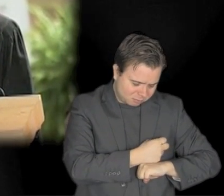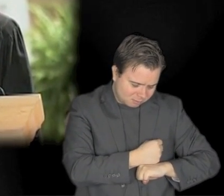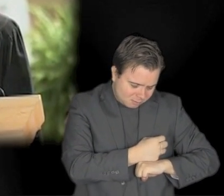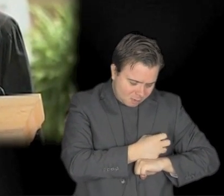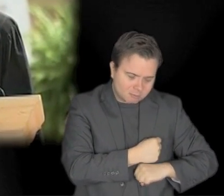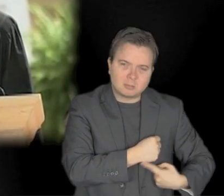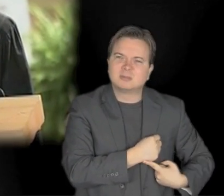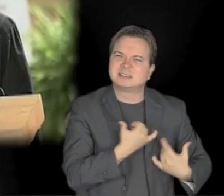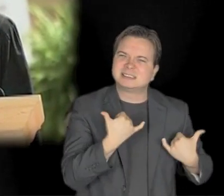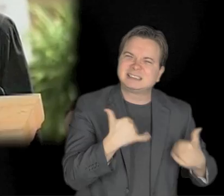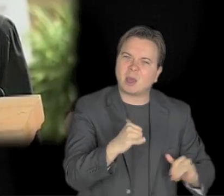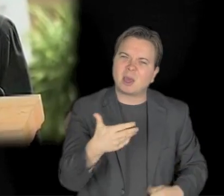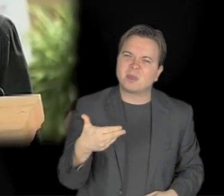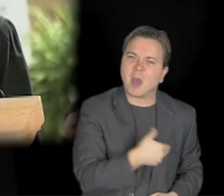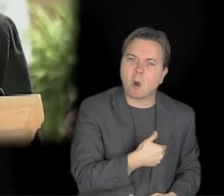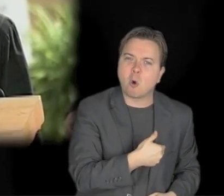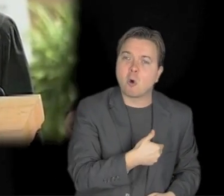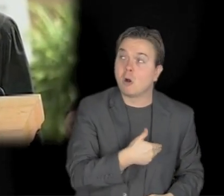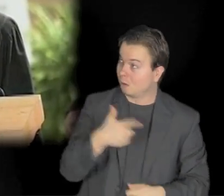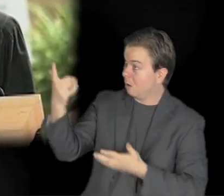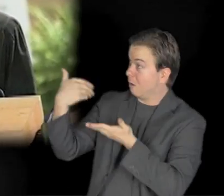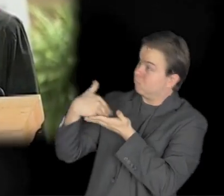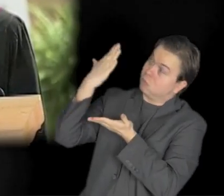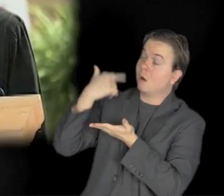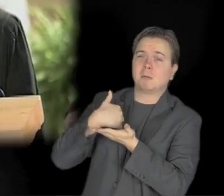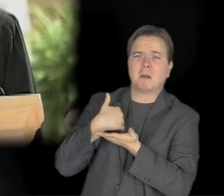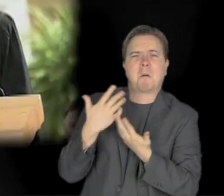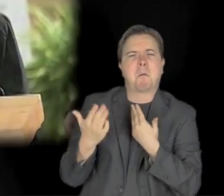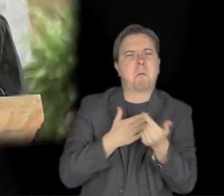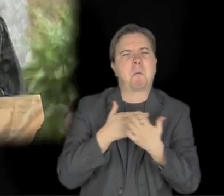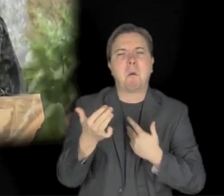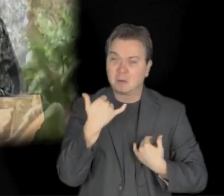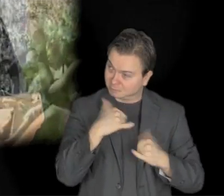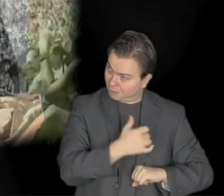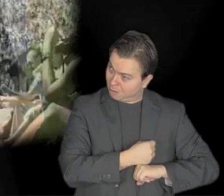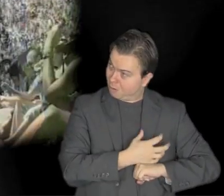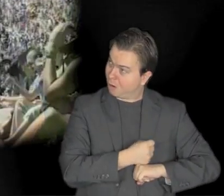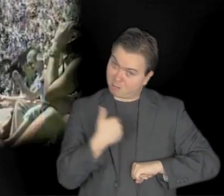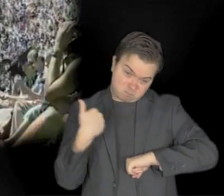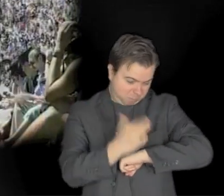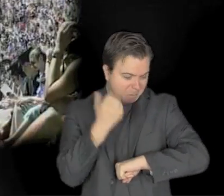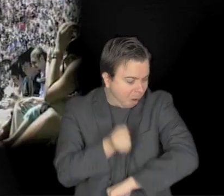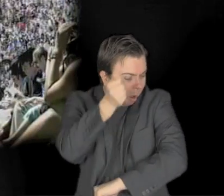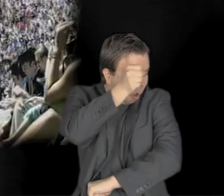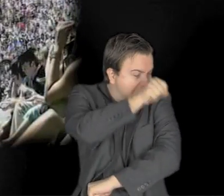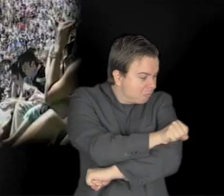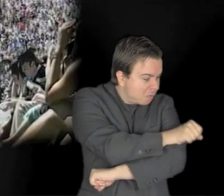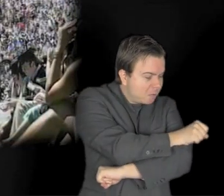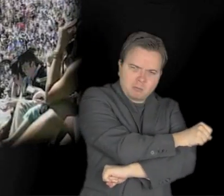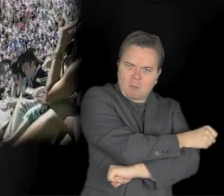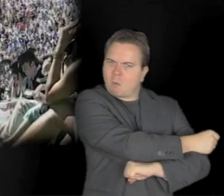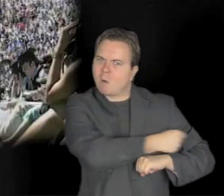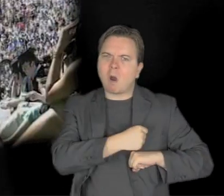The turn of events at Apple had not changed that one bit. I had been rejected, but I was still in love.